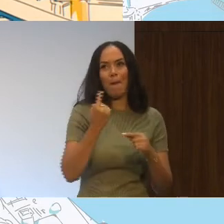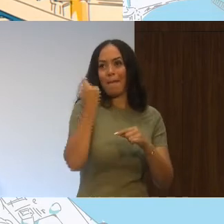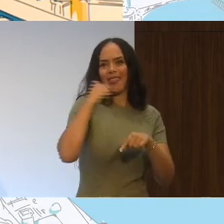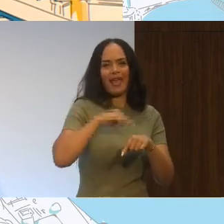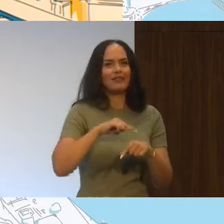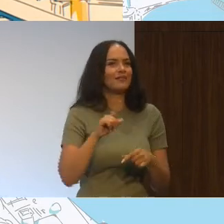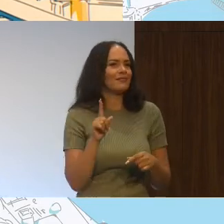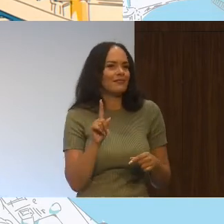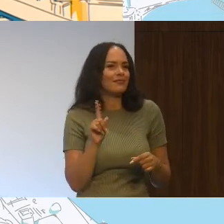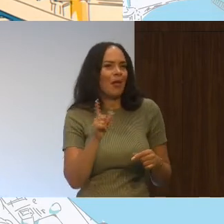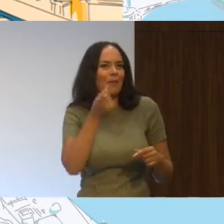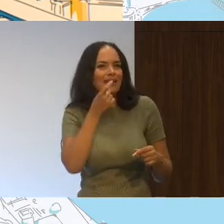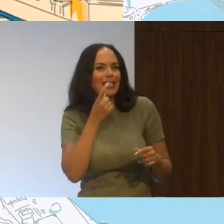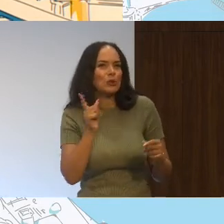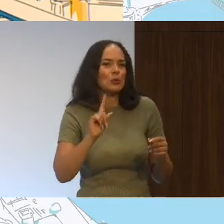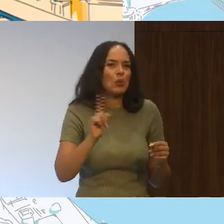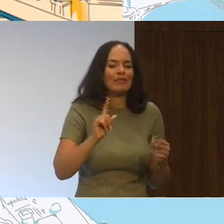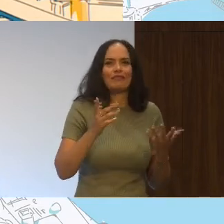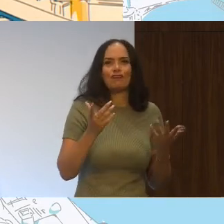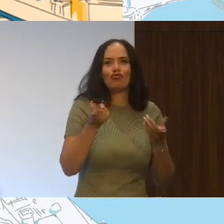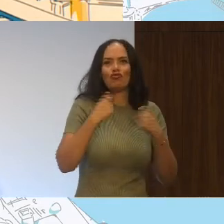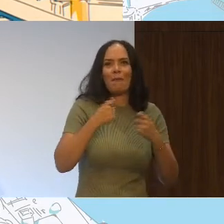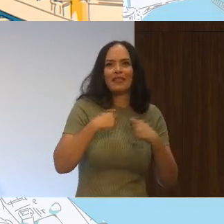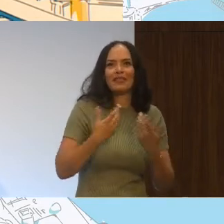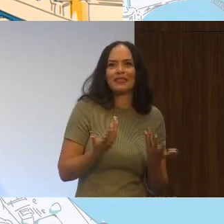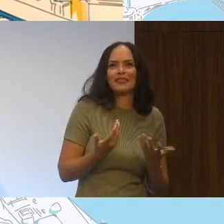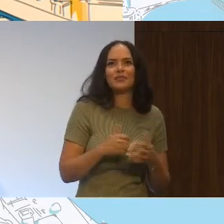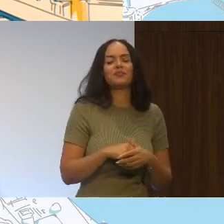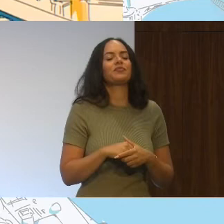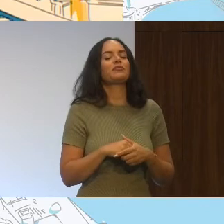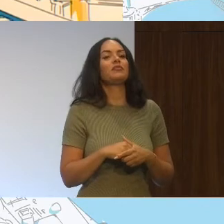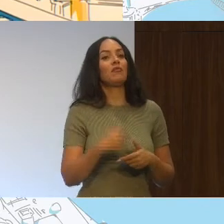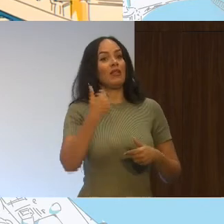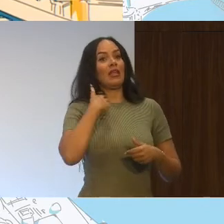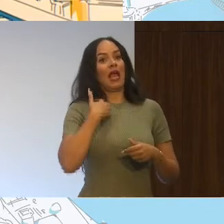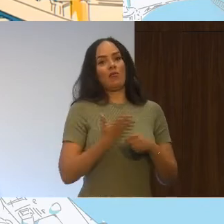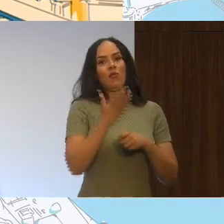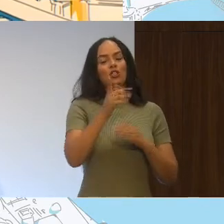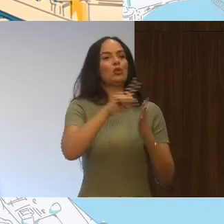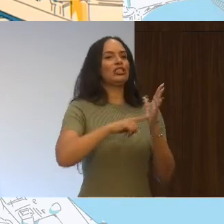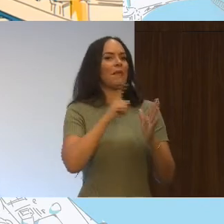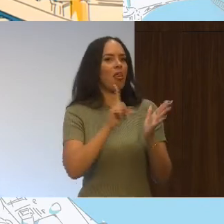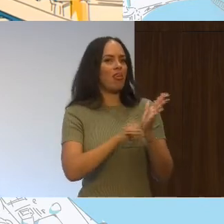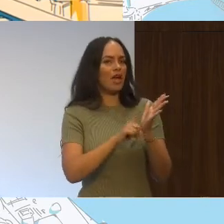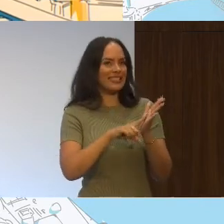Yeah. Yeah. I started going to Jim’s clinics, Jim Lance's clinics in the early eighties